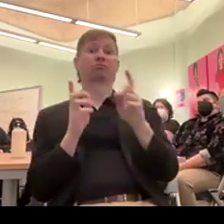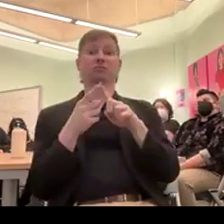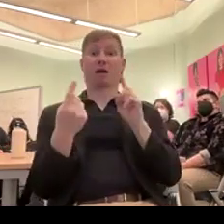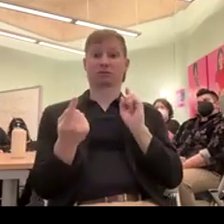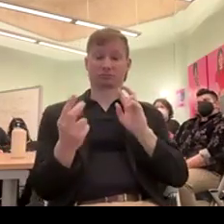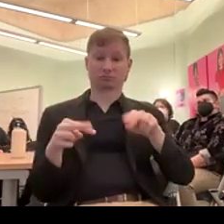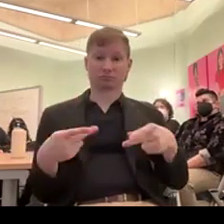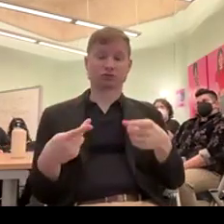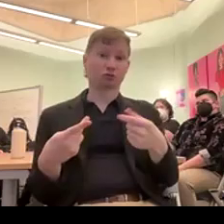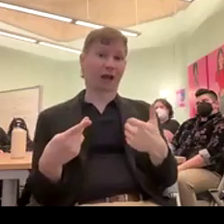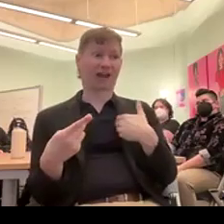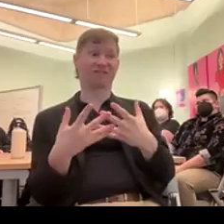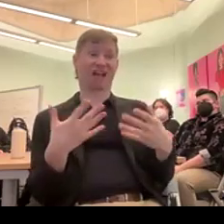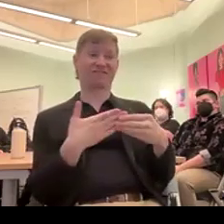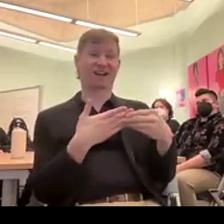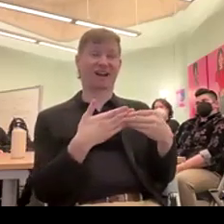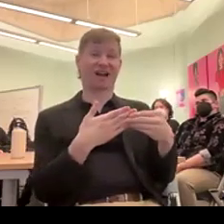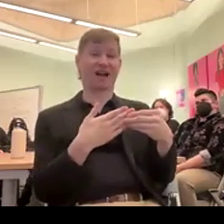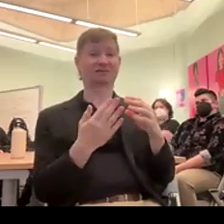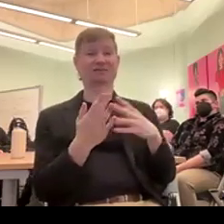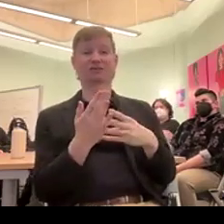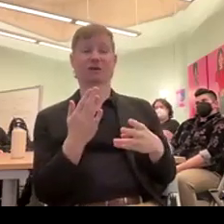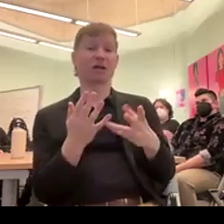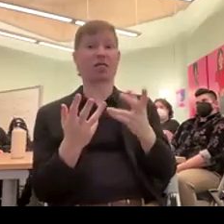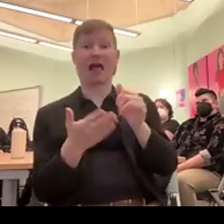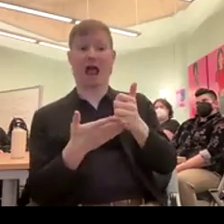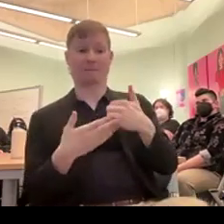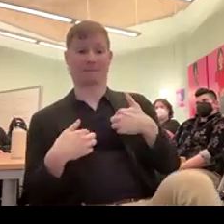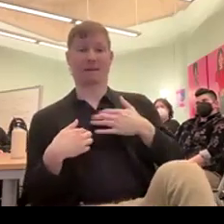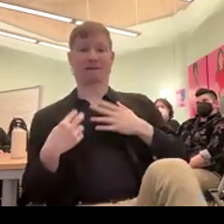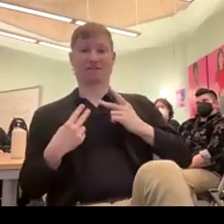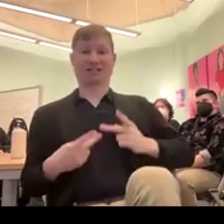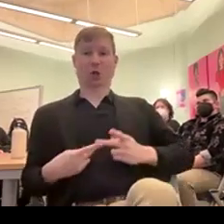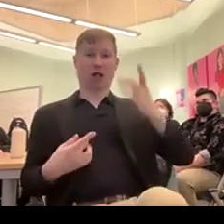less flexibility in schedule? Or the opposite of that is you have a lot of flexibility with